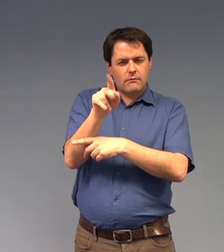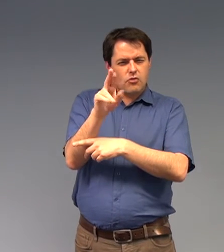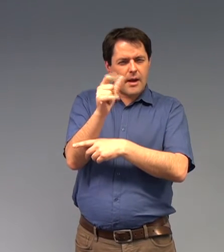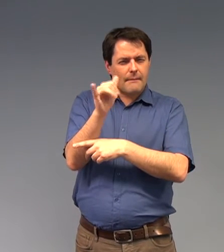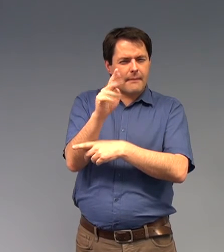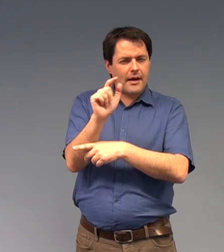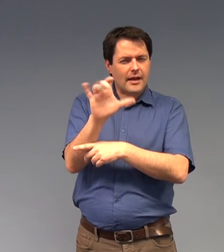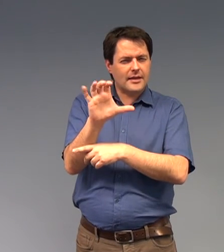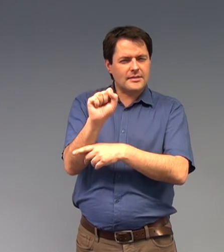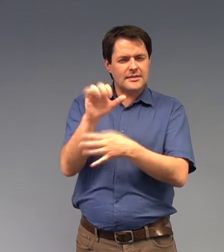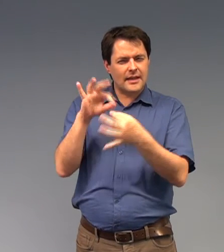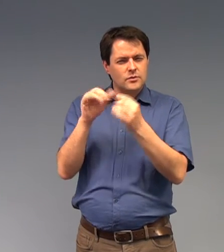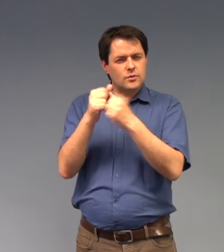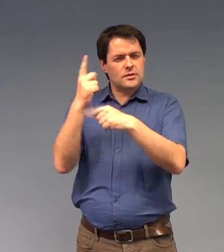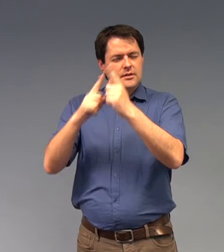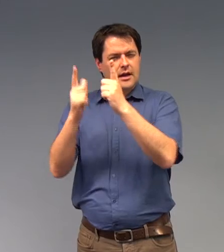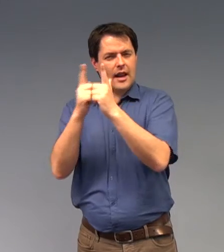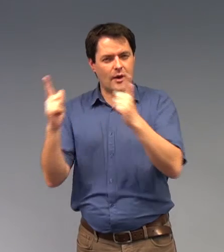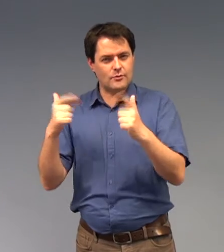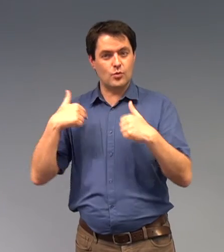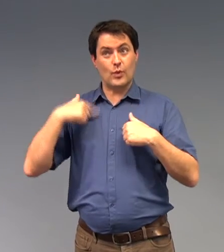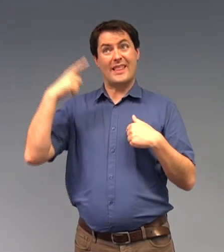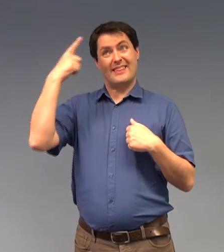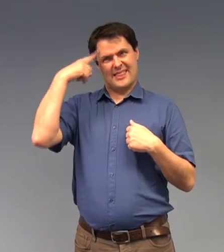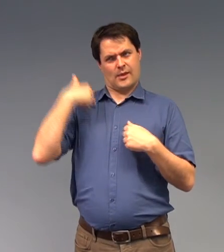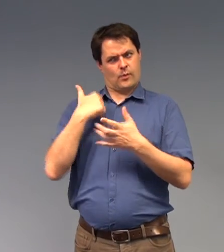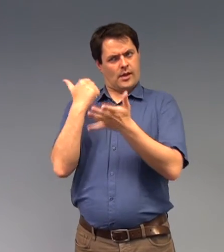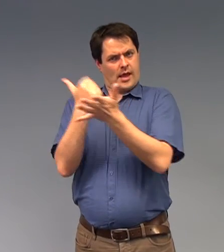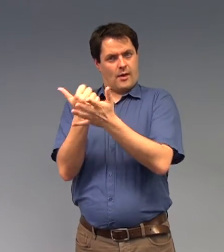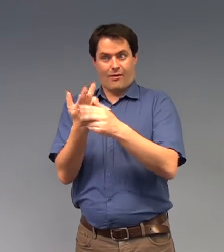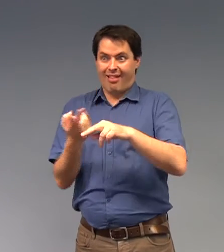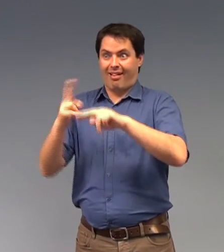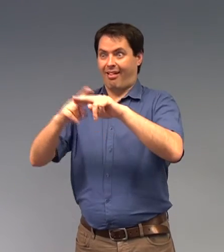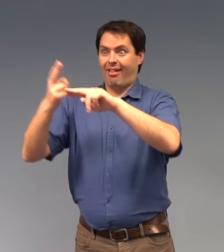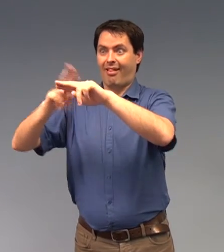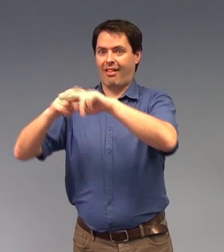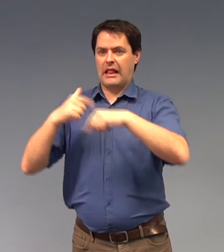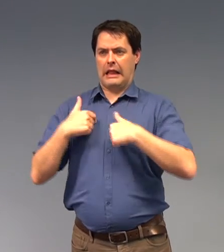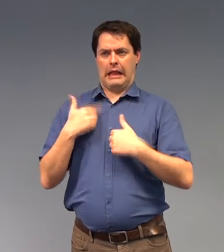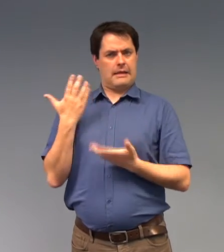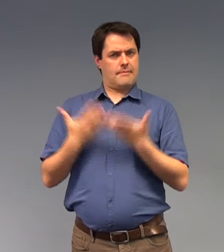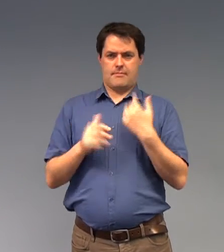how much we're able to understand those pragmatic decisions linked with sign language.